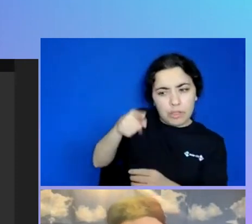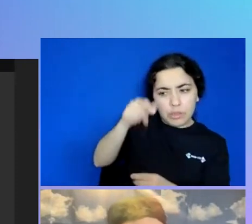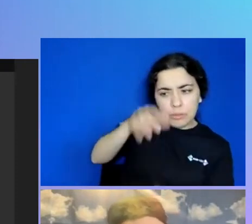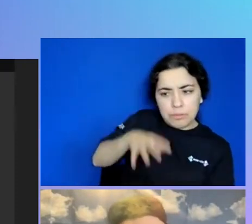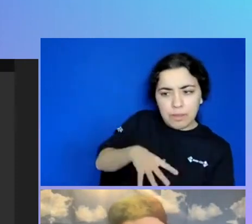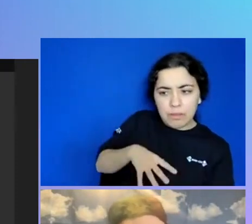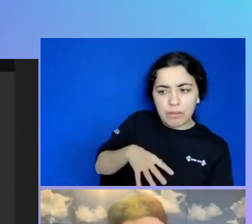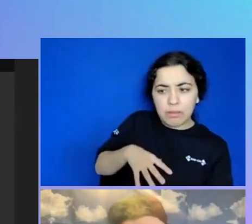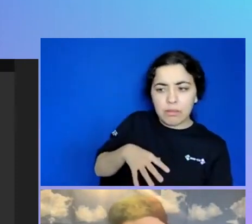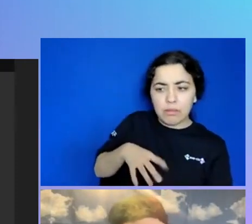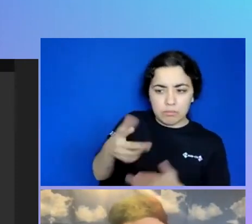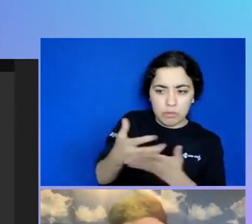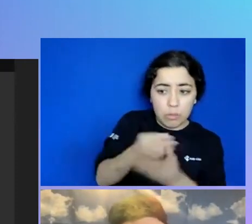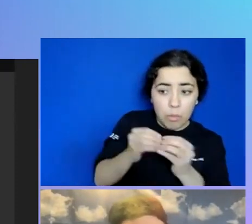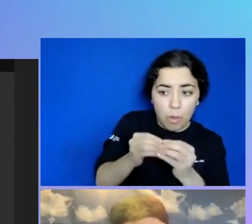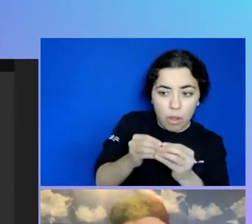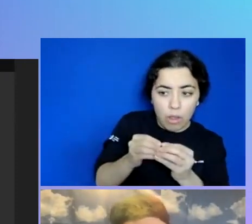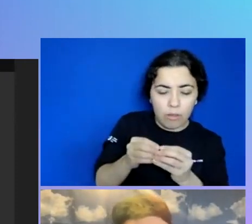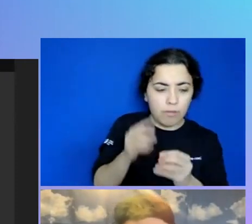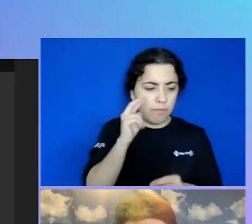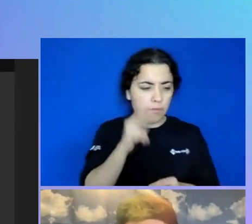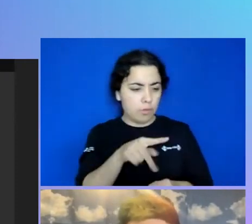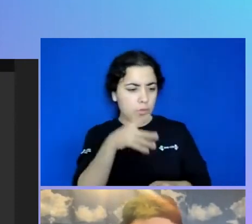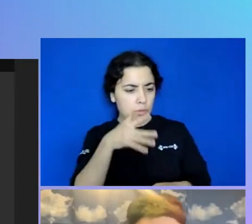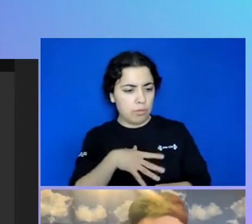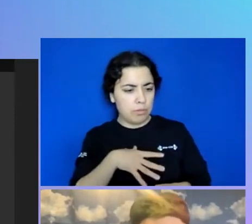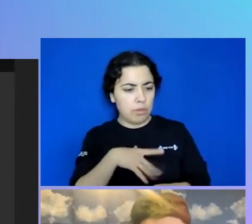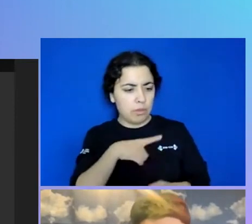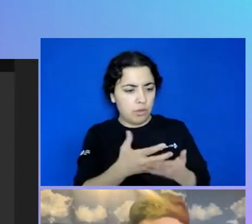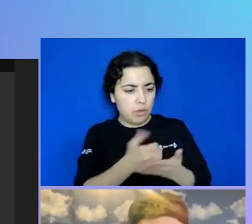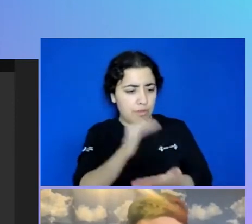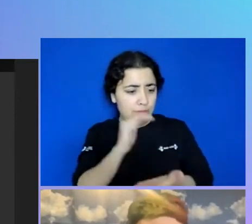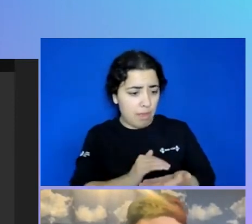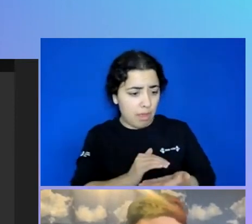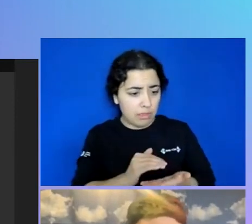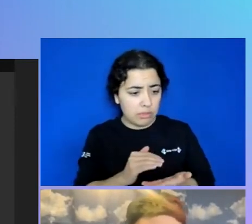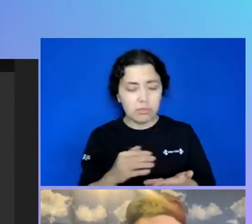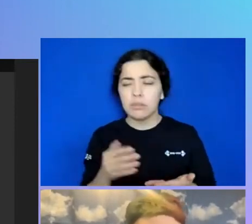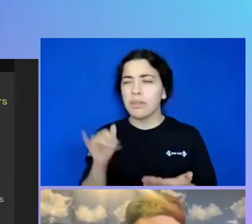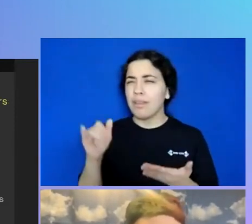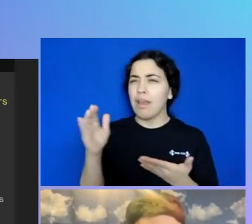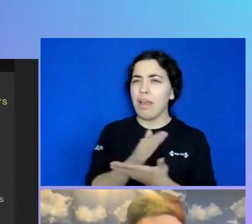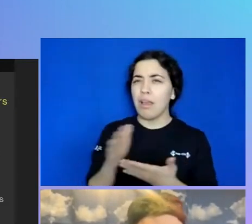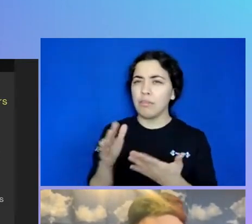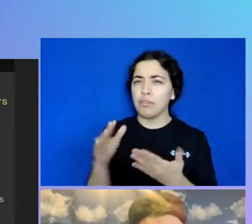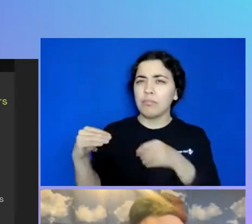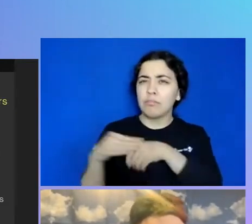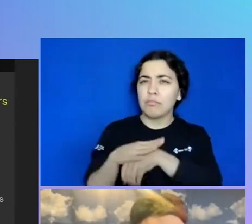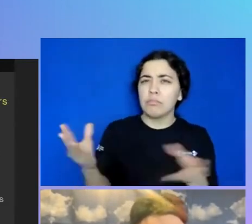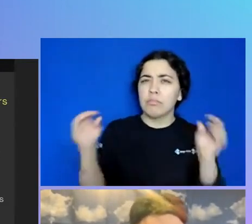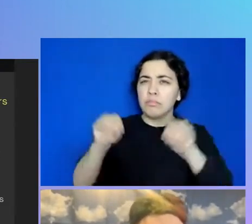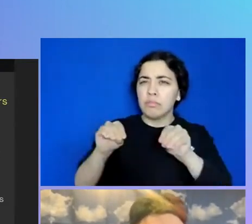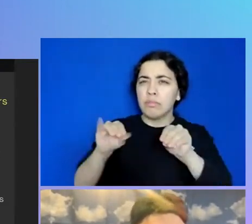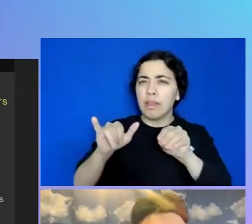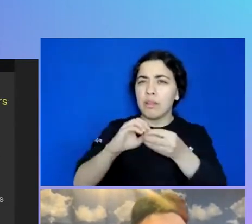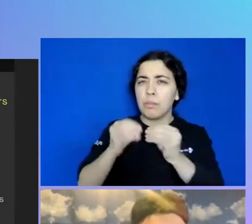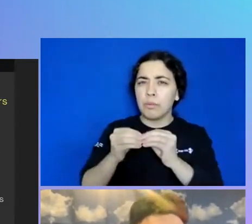perceived as women that are earning less and it averages out